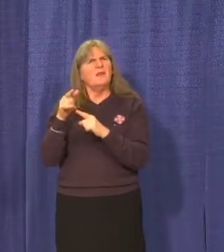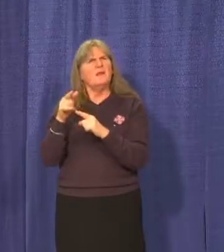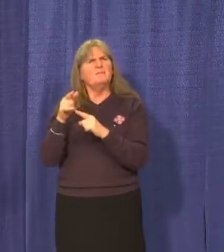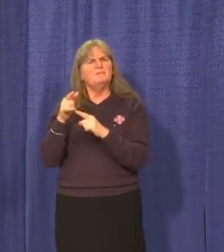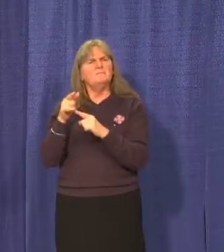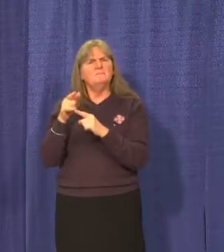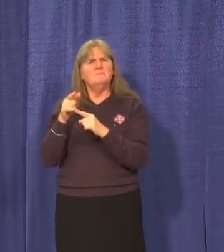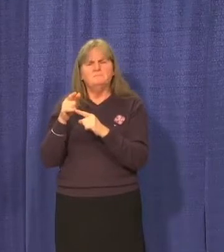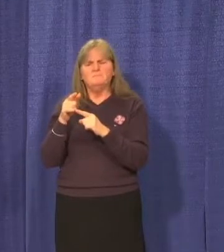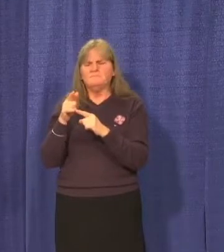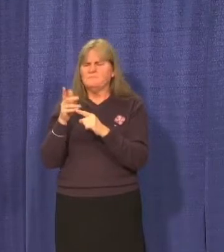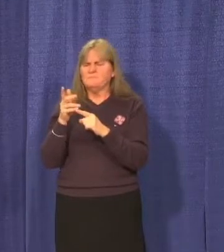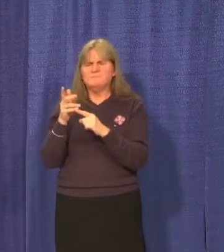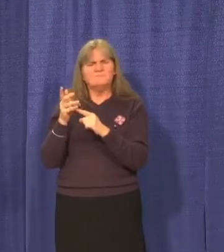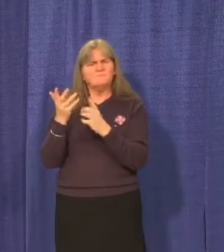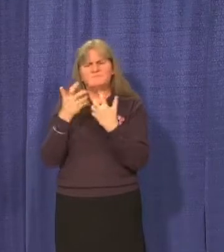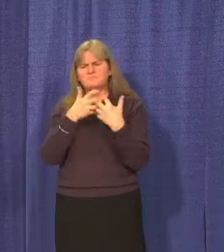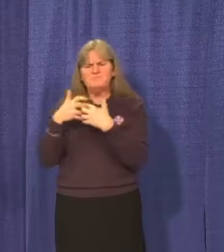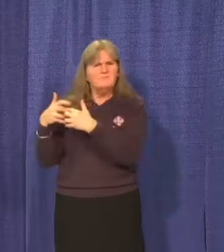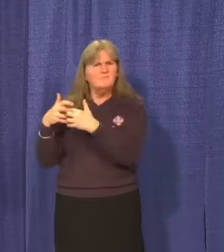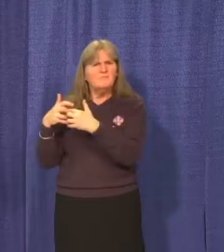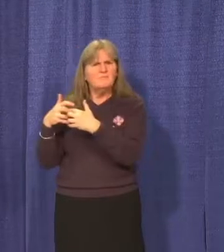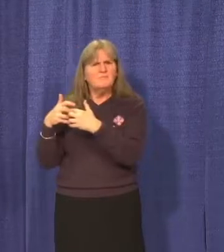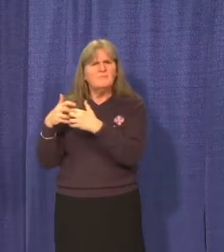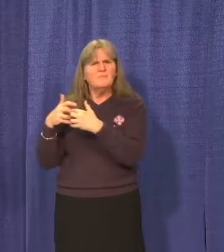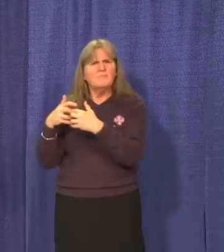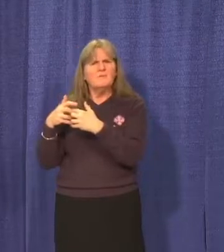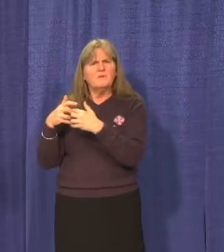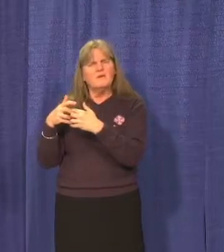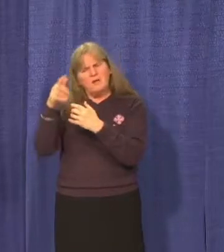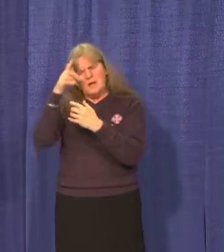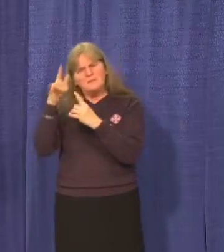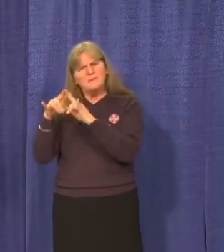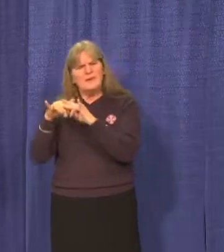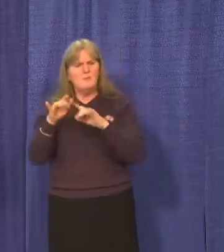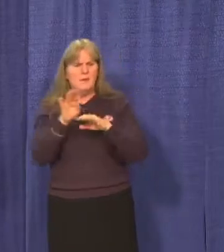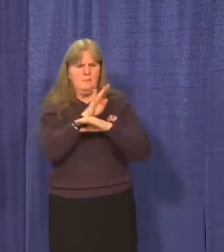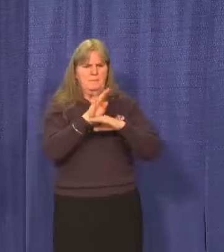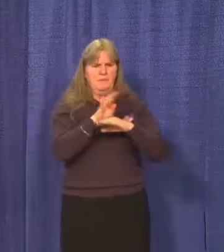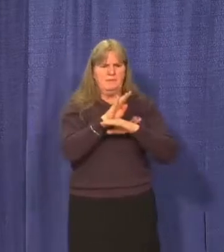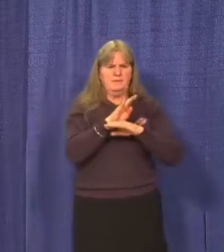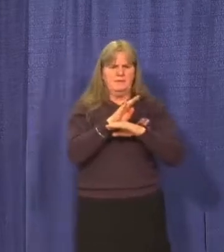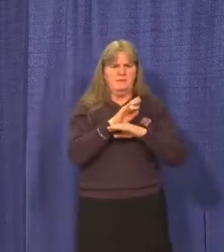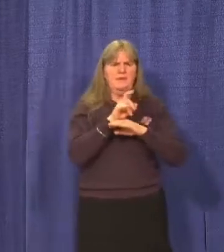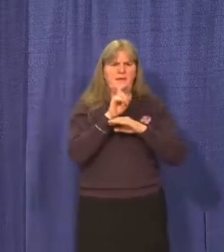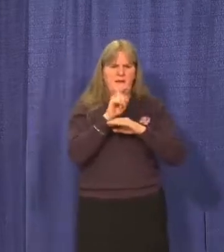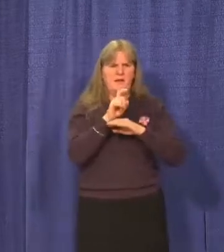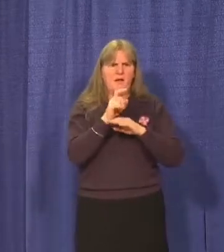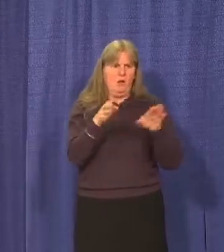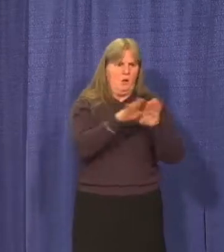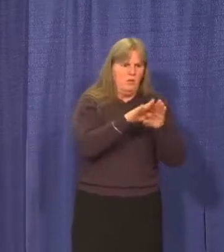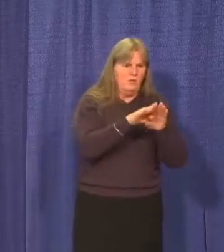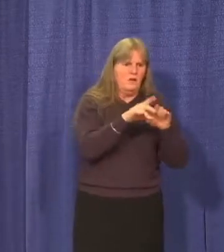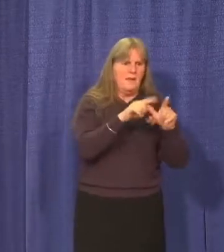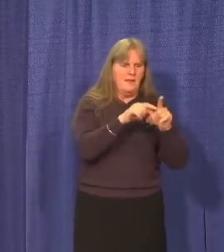it, just coordinating in the same way that we did when it came to businesses being able to reopen safely. We now have to identify